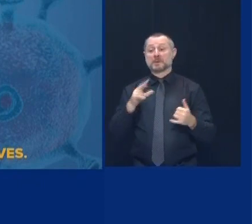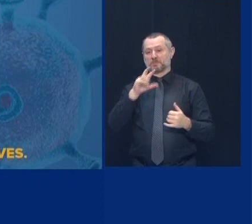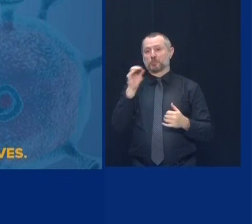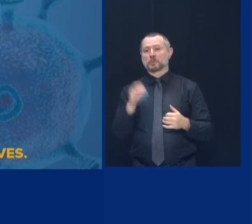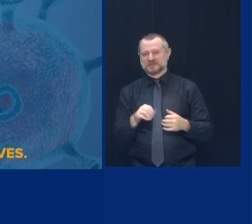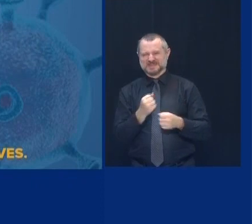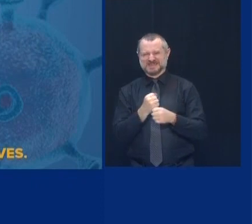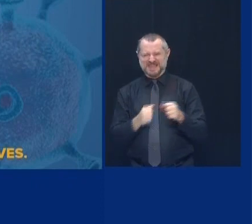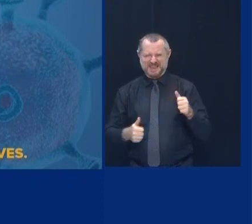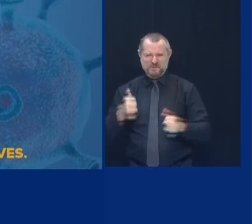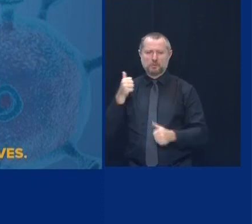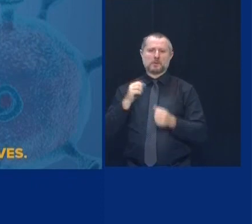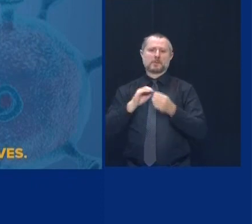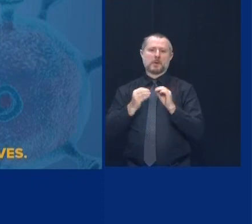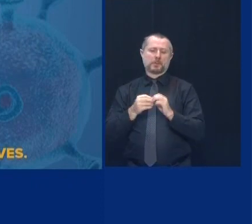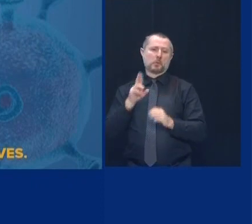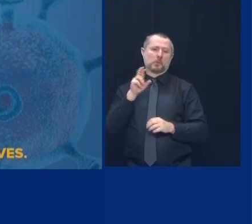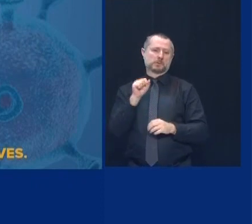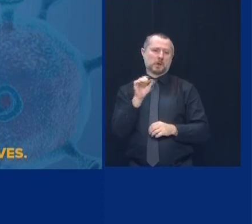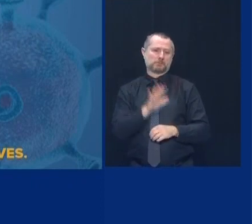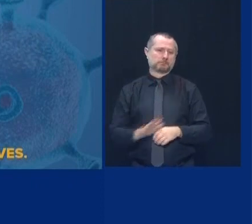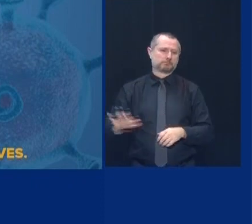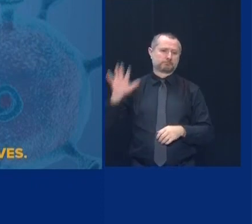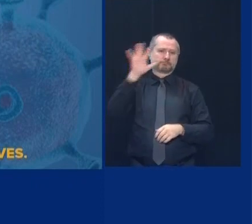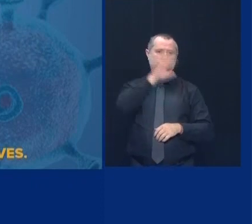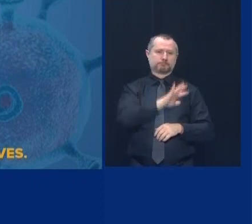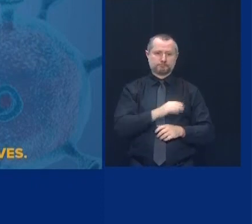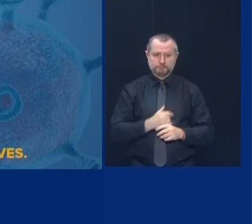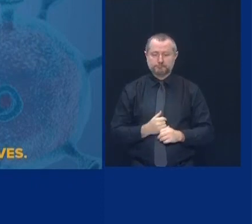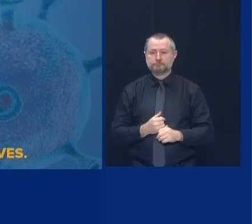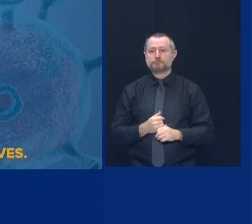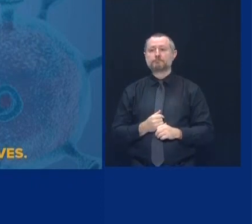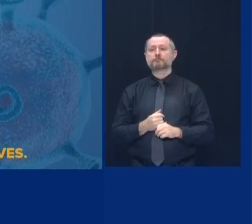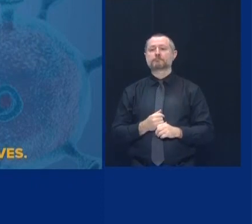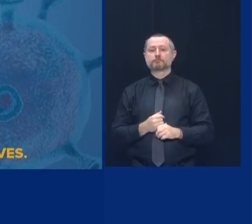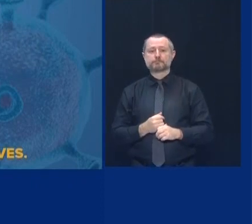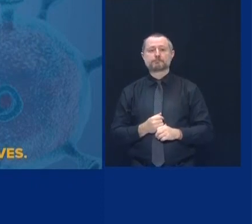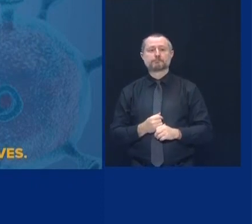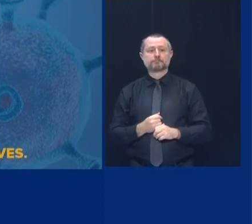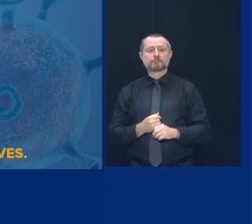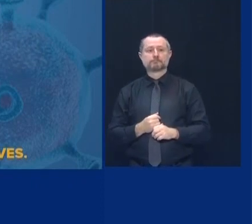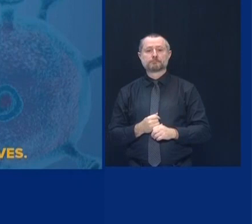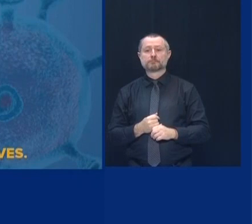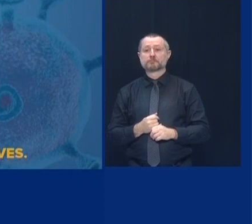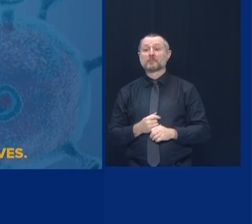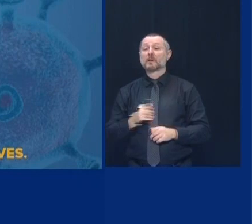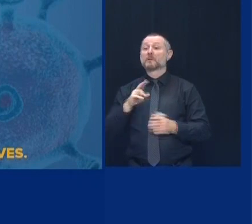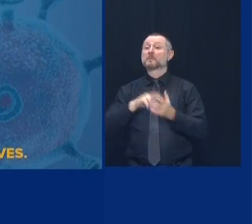IS 3% SAFE? 3% IS THE SAFEST MARGIN BEING USED IN THE UNITED STATES OF